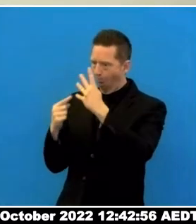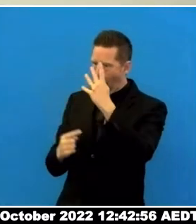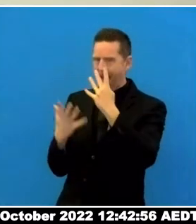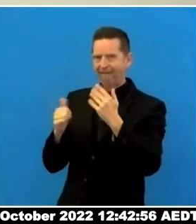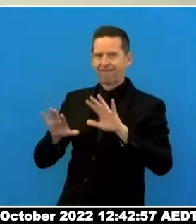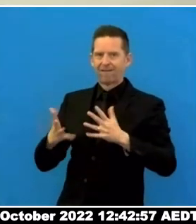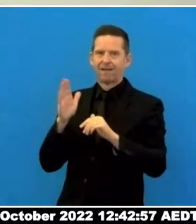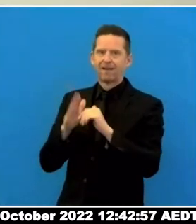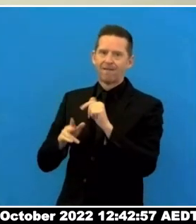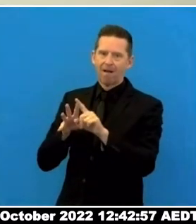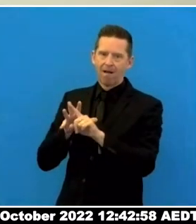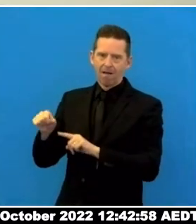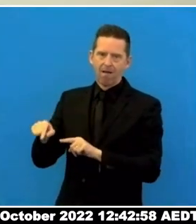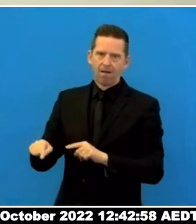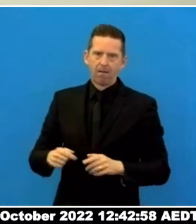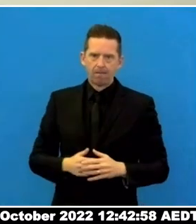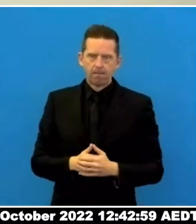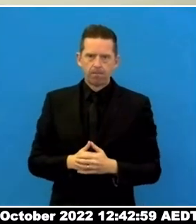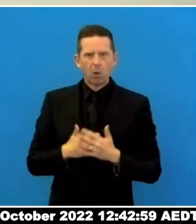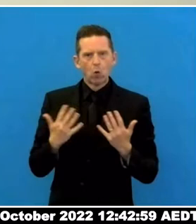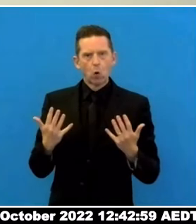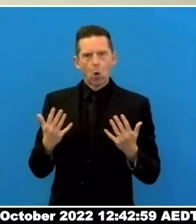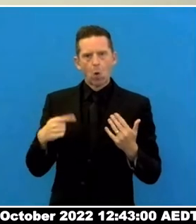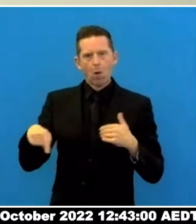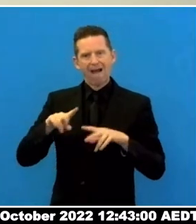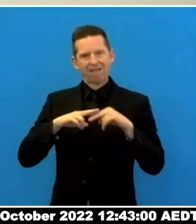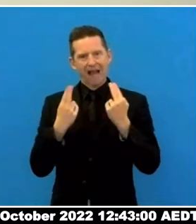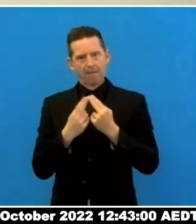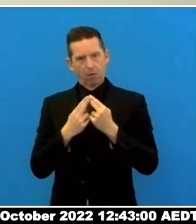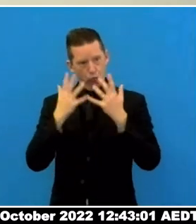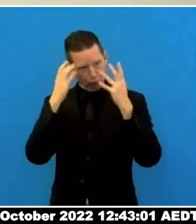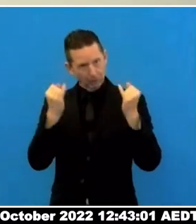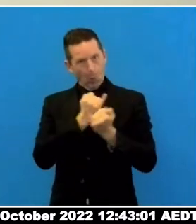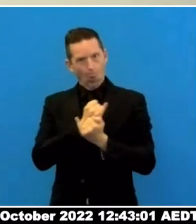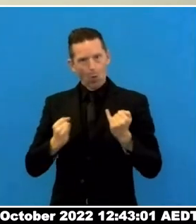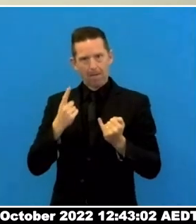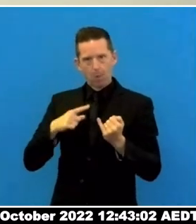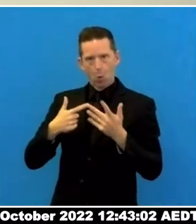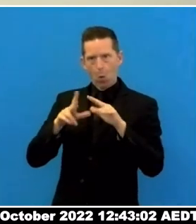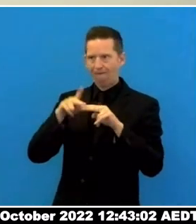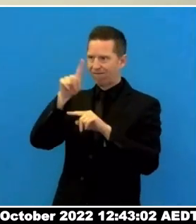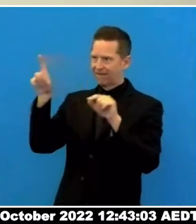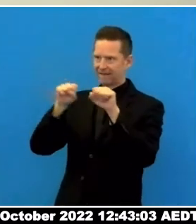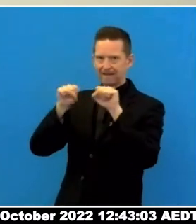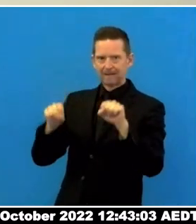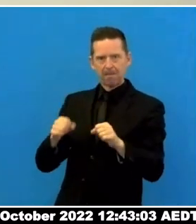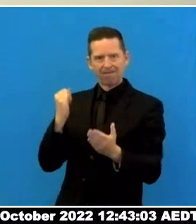you know, and that close and the close family really fragmented under that under the stress of that. He was not understood in the school system.